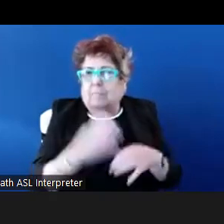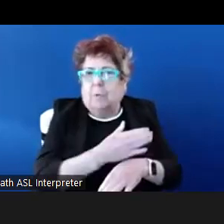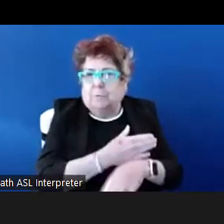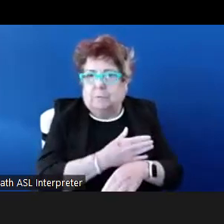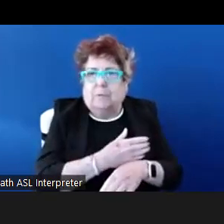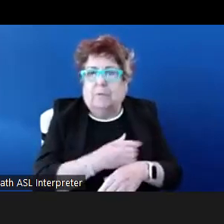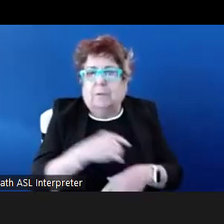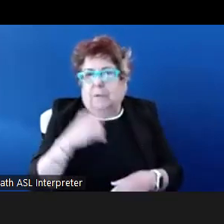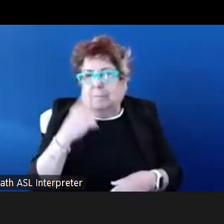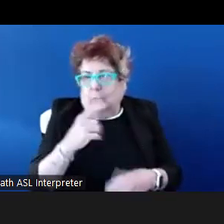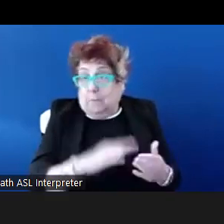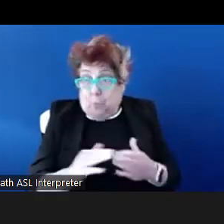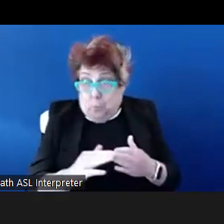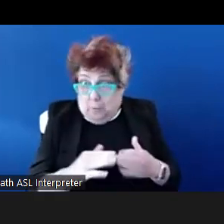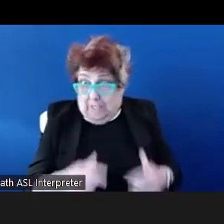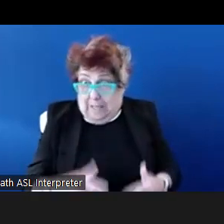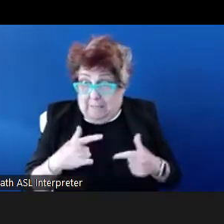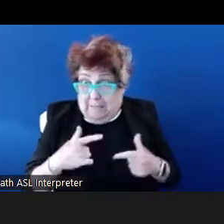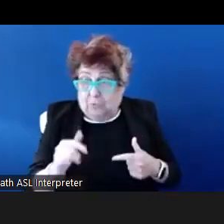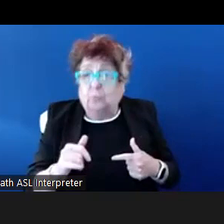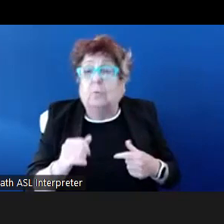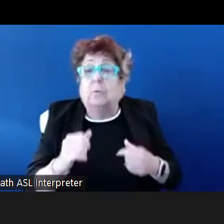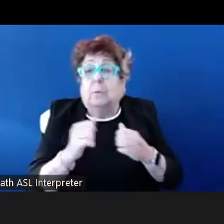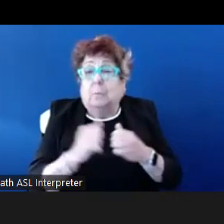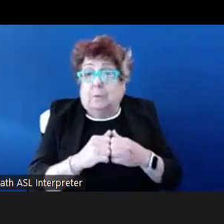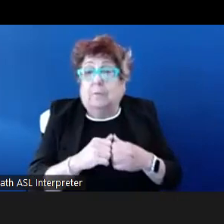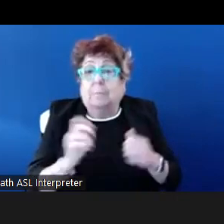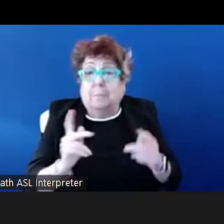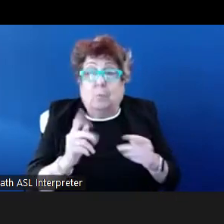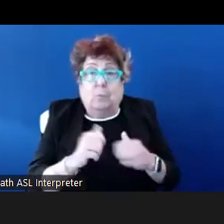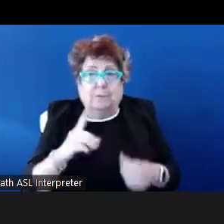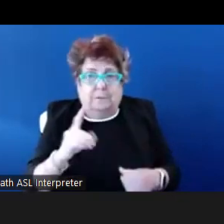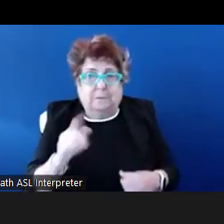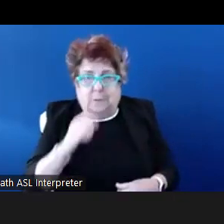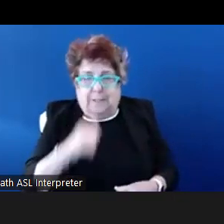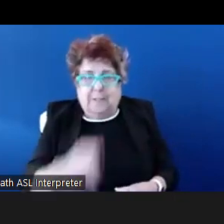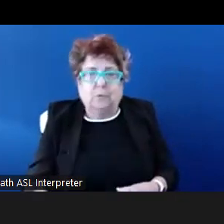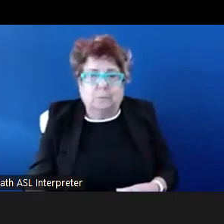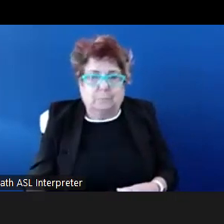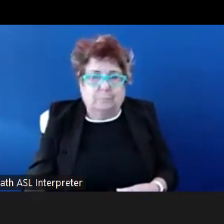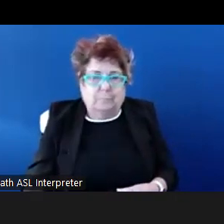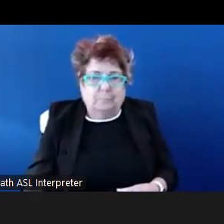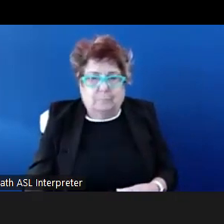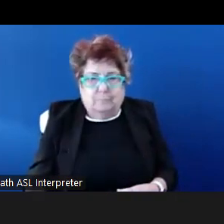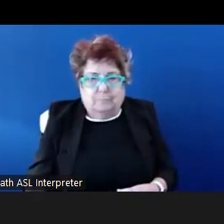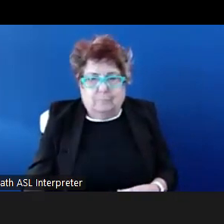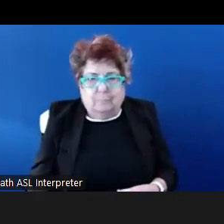disabilities. So again, I encourage you all to apply. We are excited to work with you as states and again, I want to